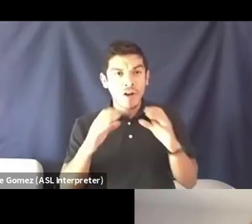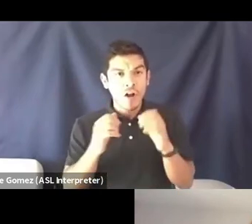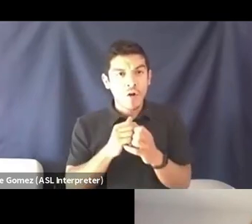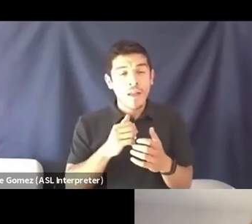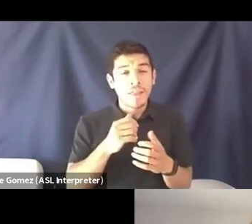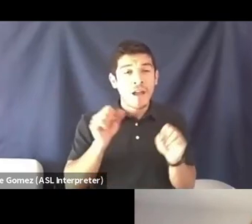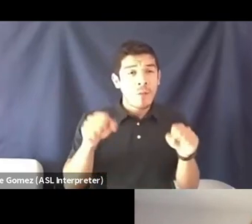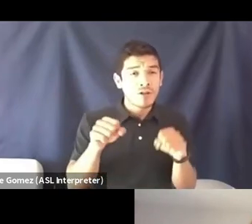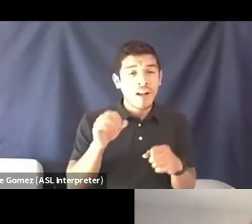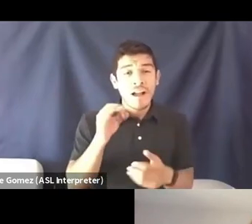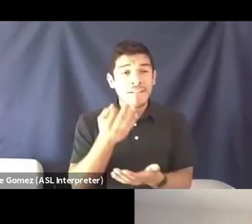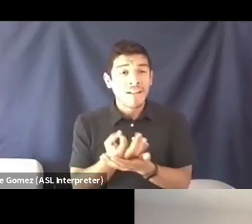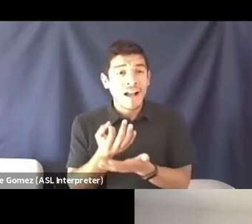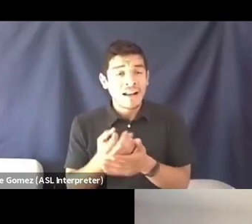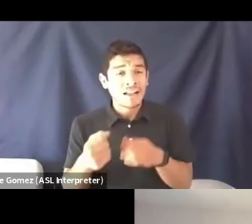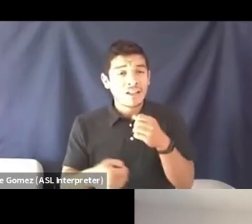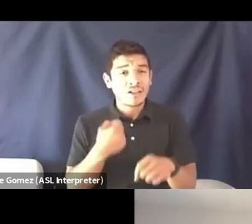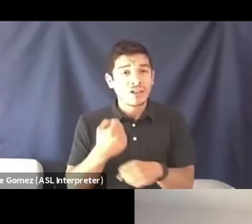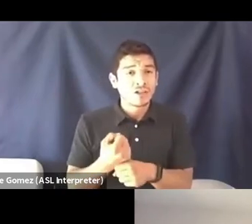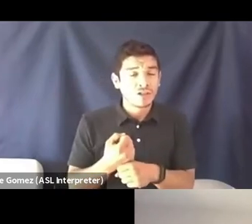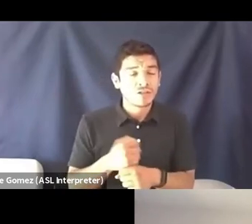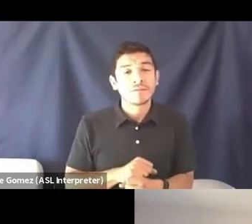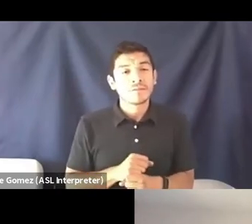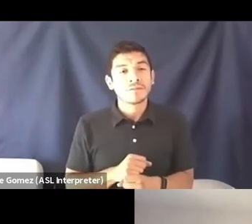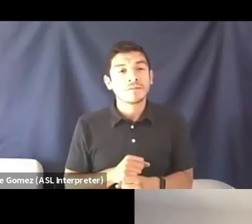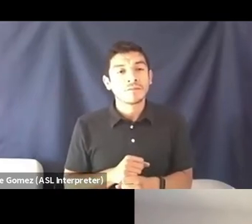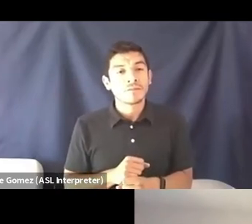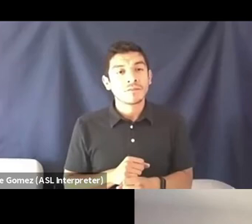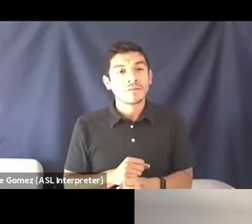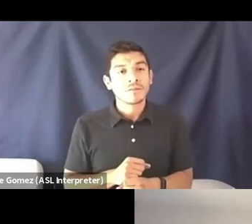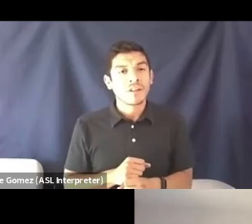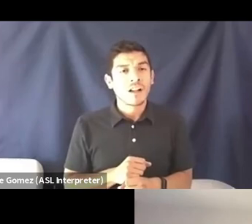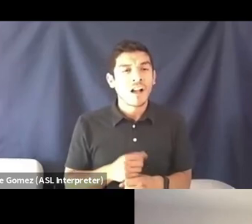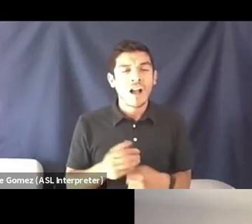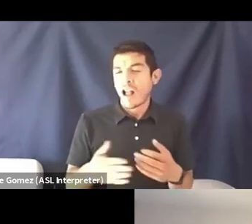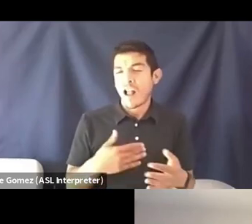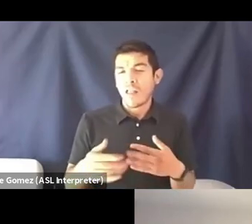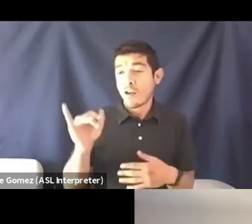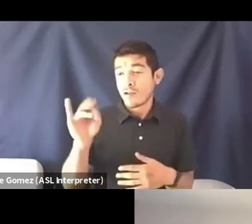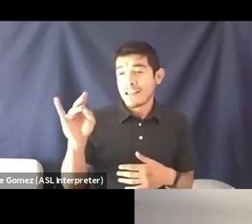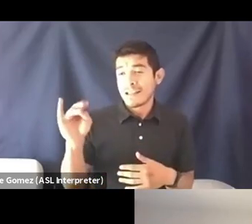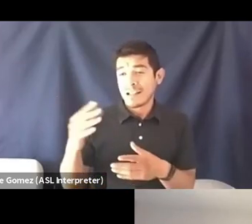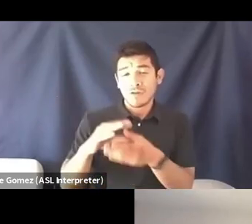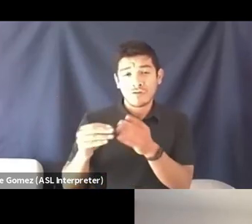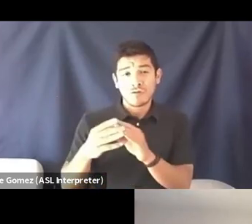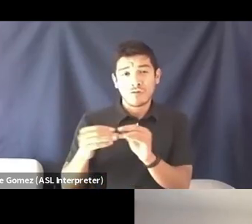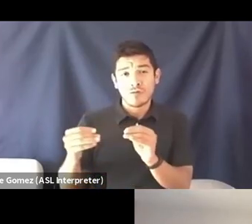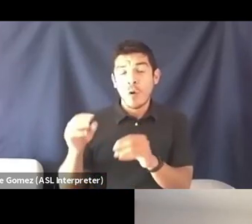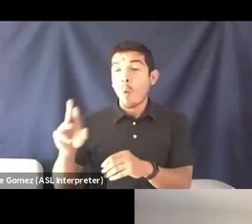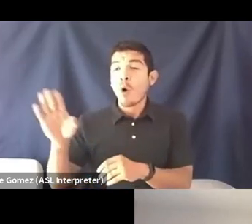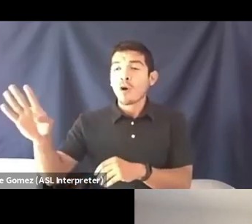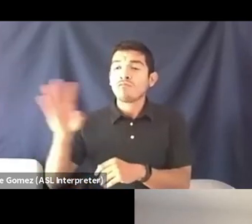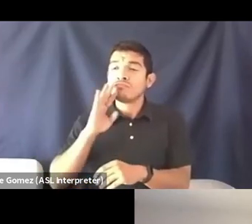about the farewell. Although narration of Yingying's diary is in English.